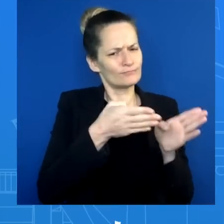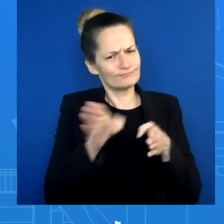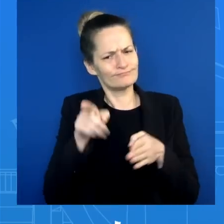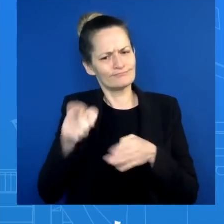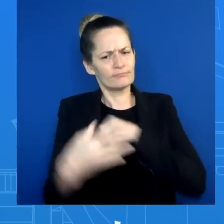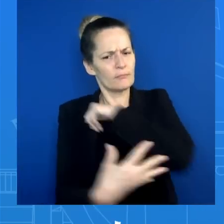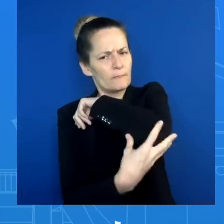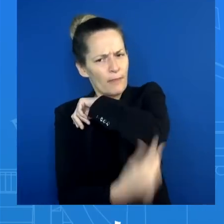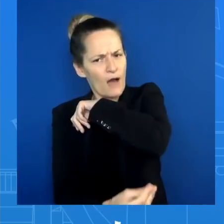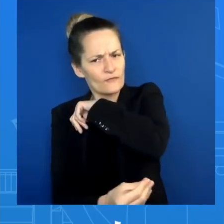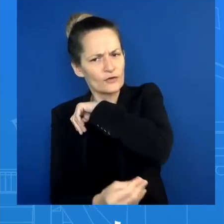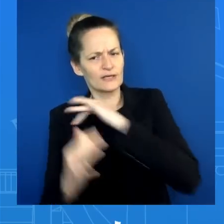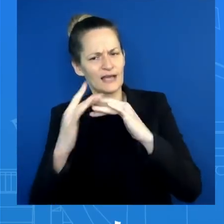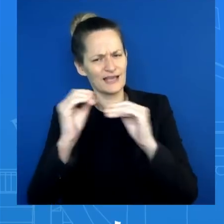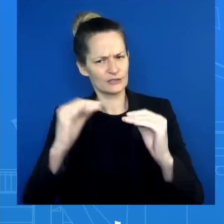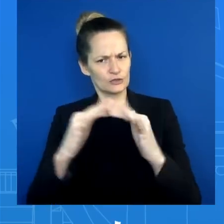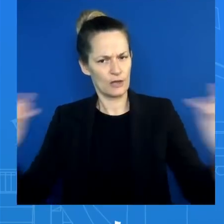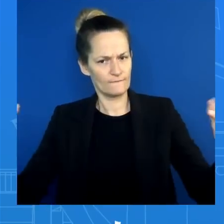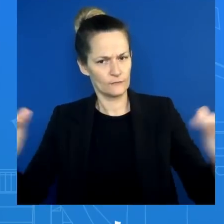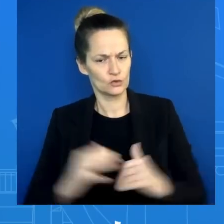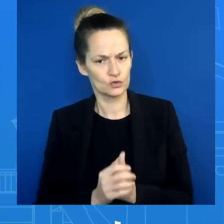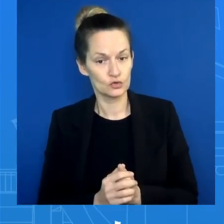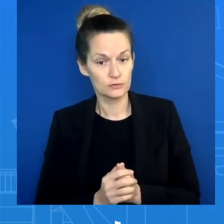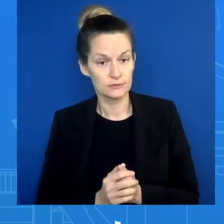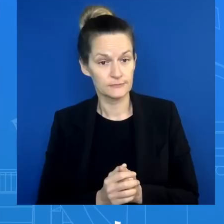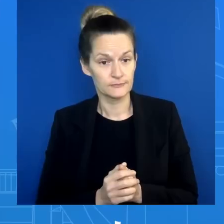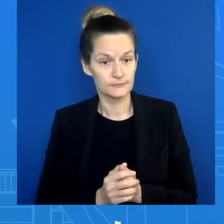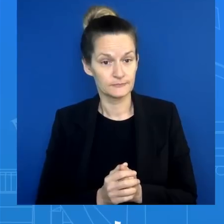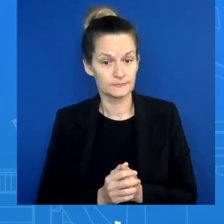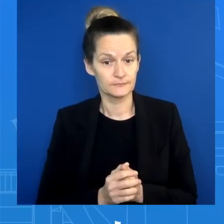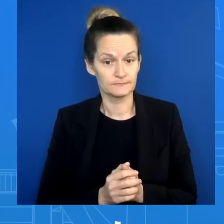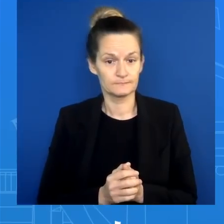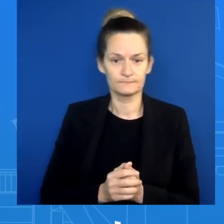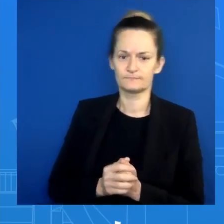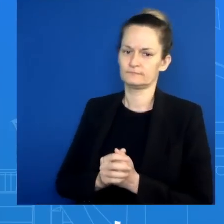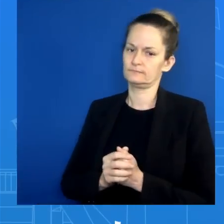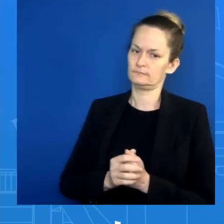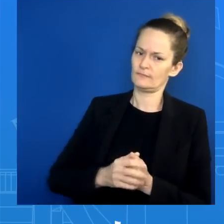as we all know during the campaign back in 2020.